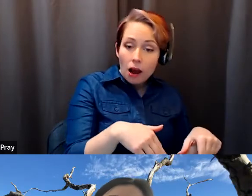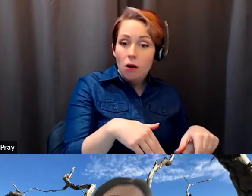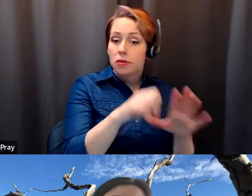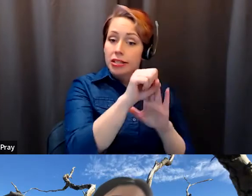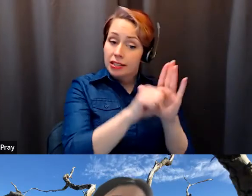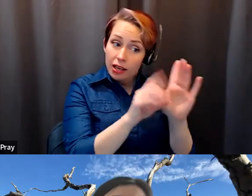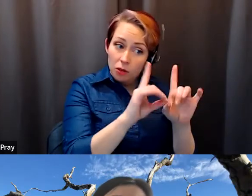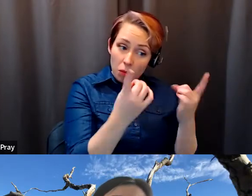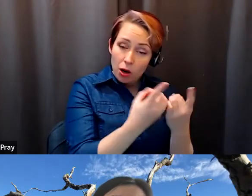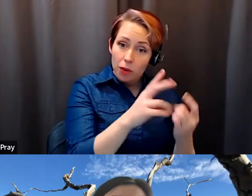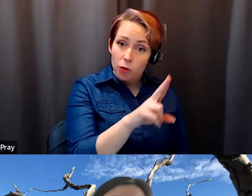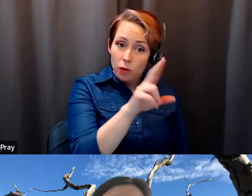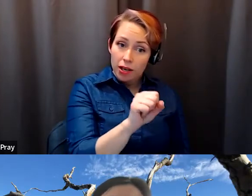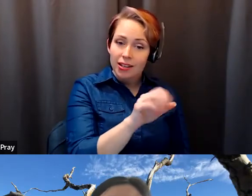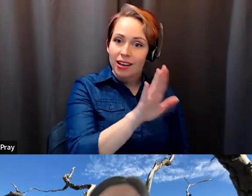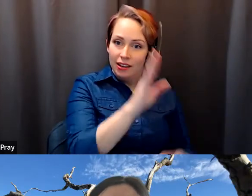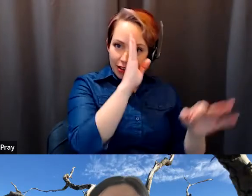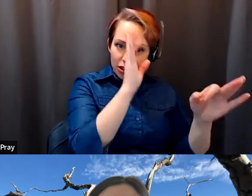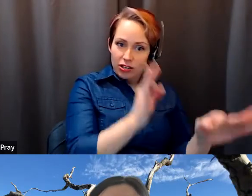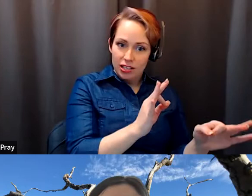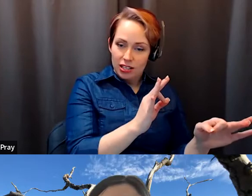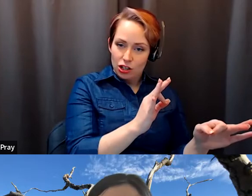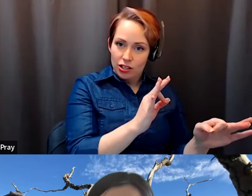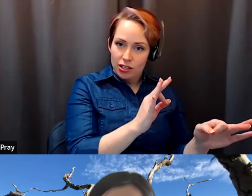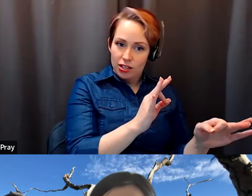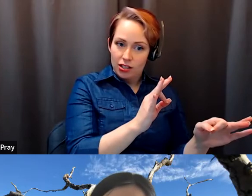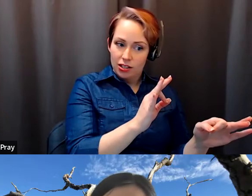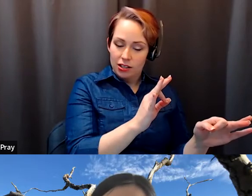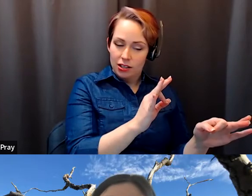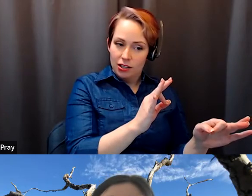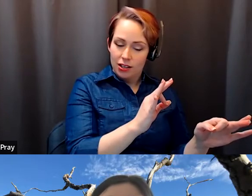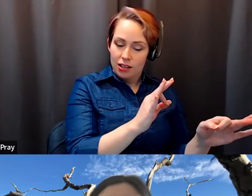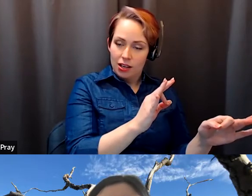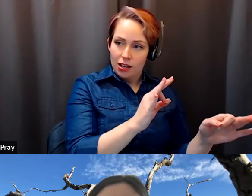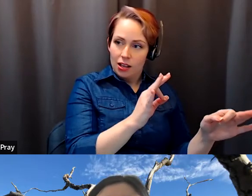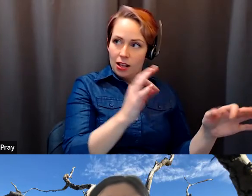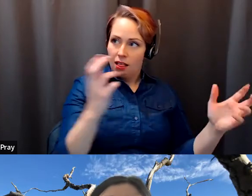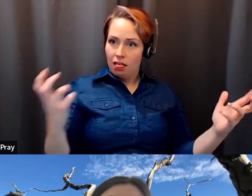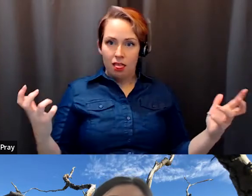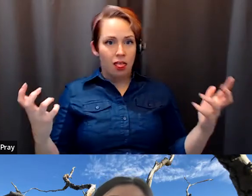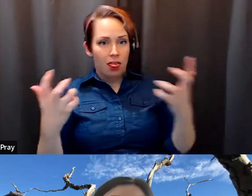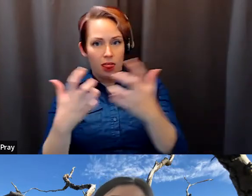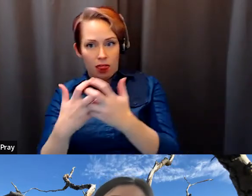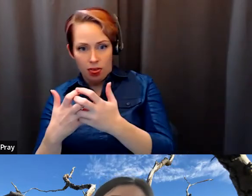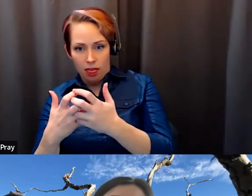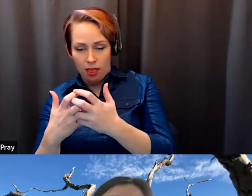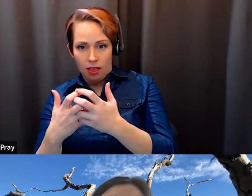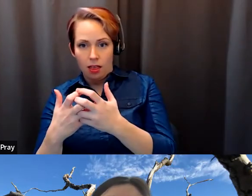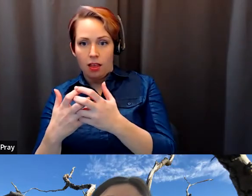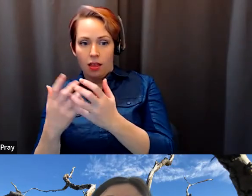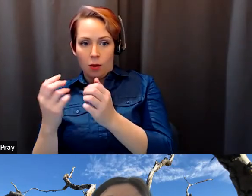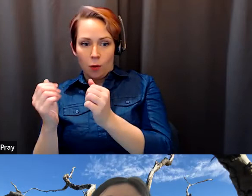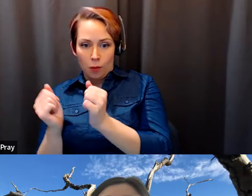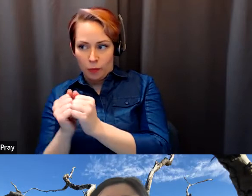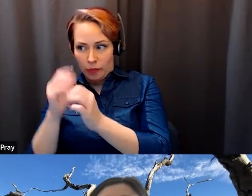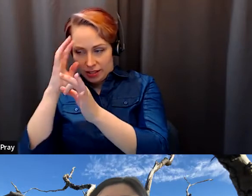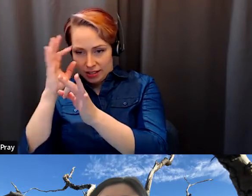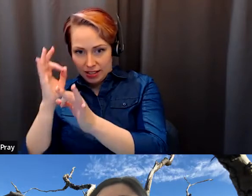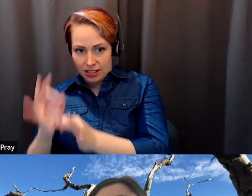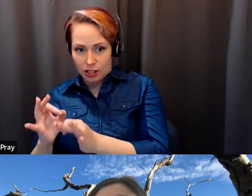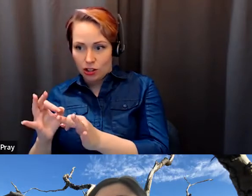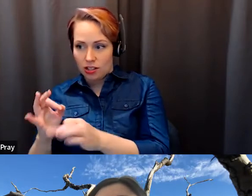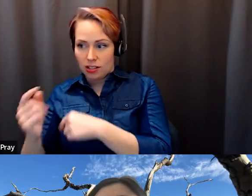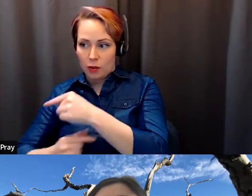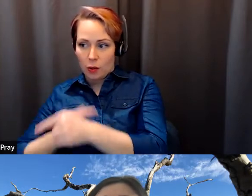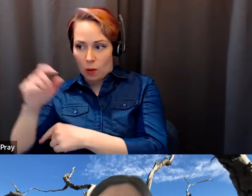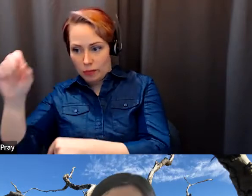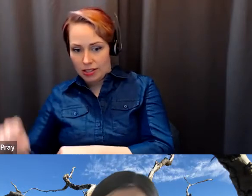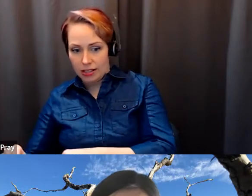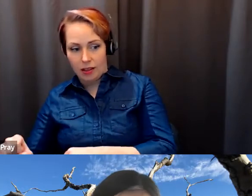Salvador Santino Regilme: Actually converge with the the emerging interest in the corridors of power and sometimes in the streets in the in the global South so my idea of imperium.